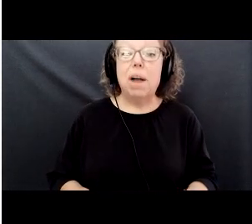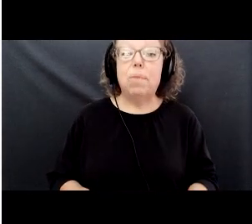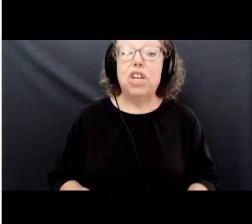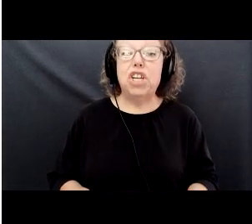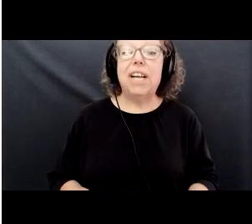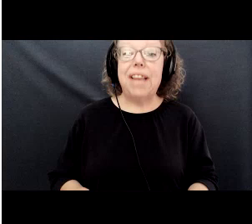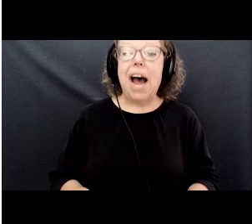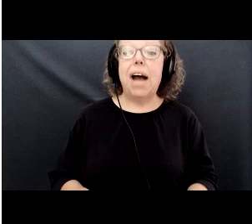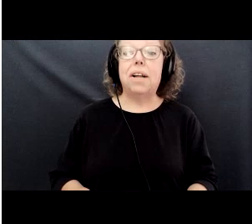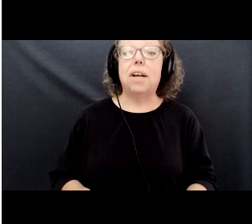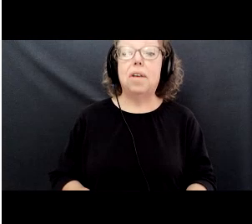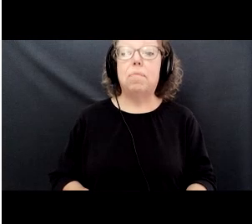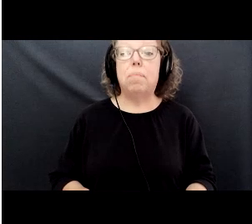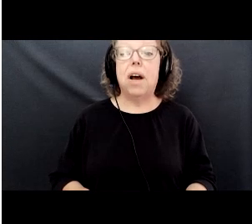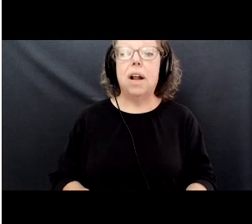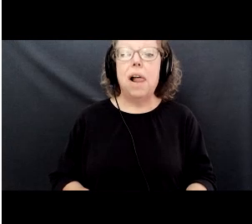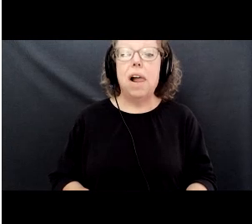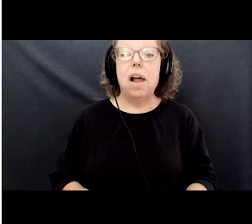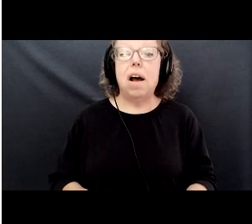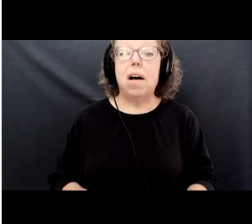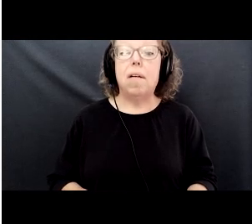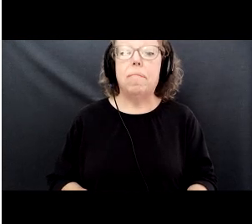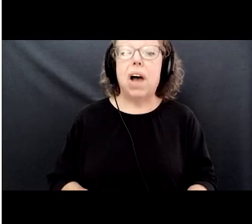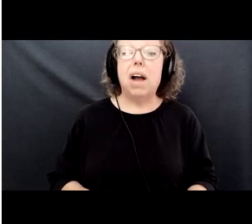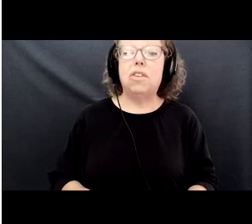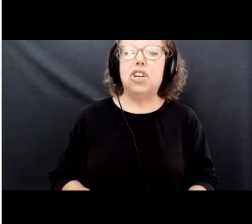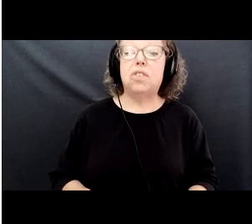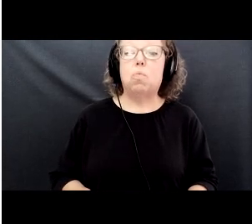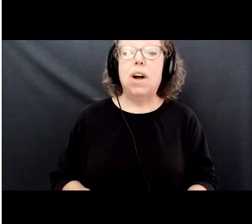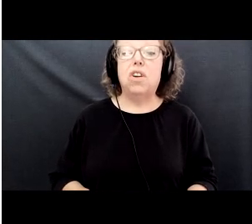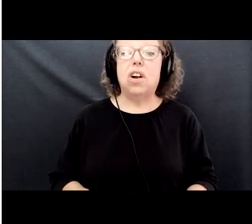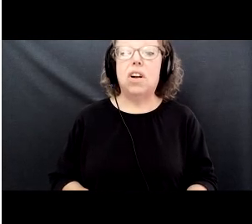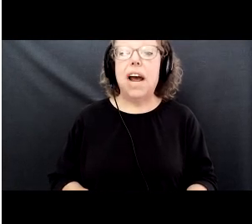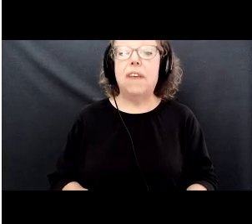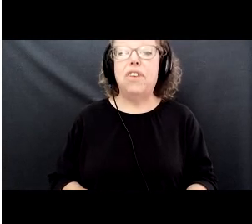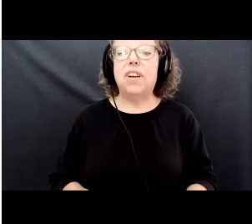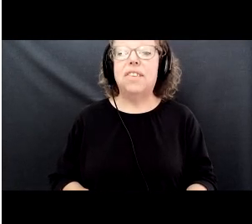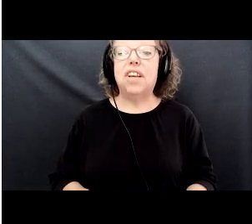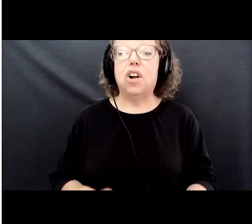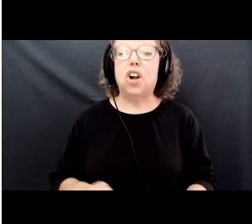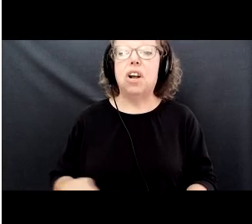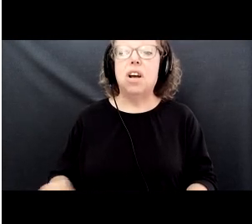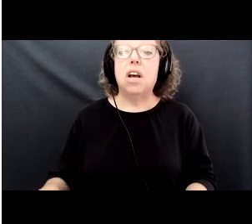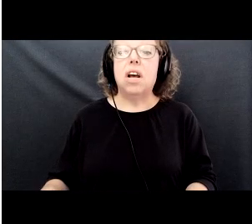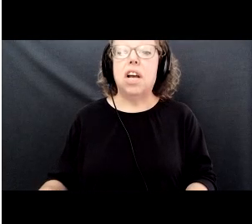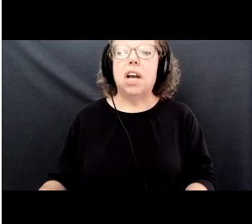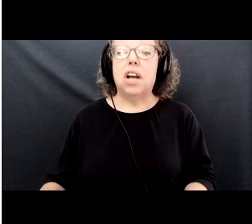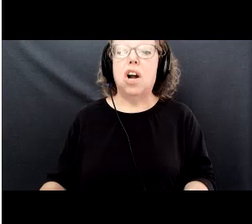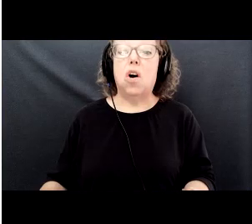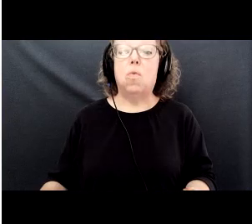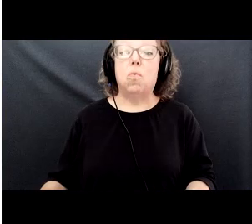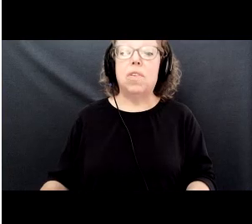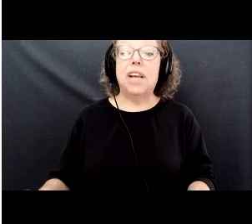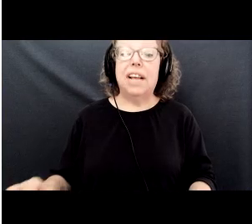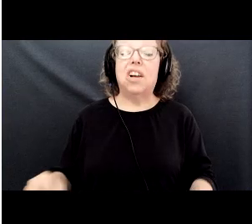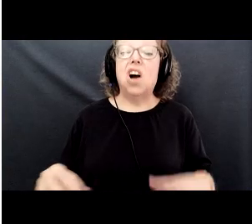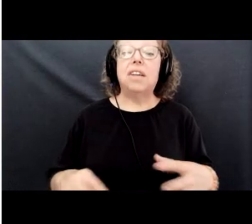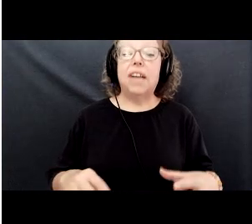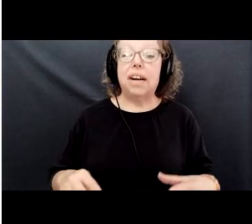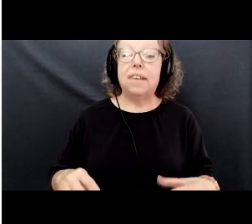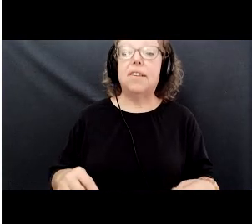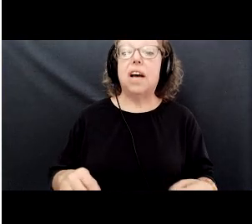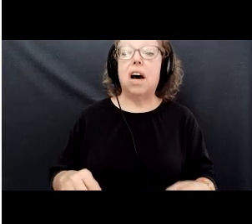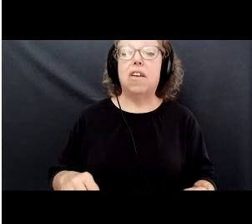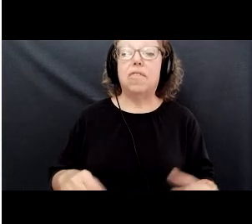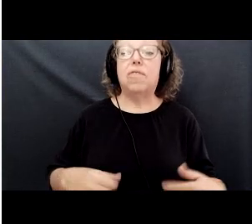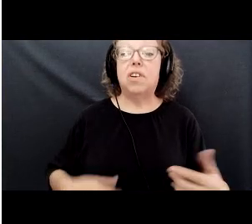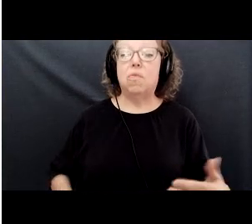I appreciate that but um I just wondered if you've considered you know in the context of